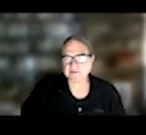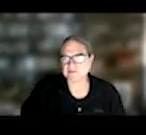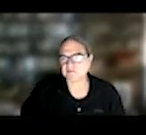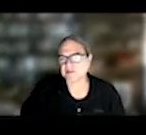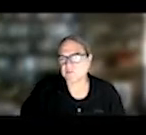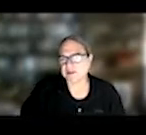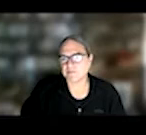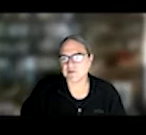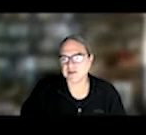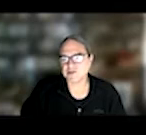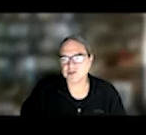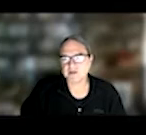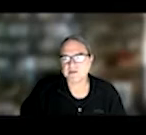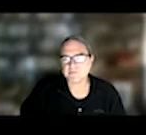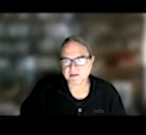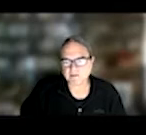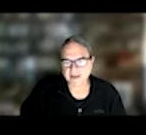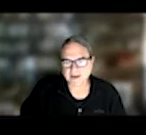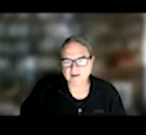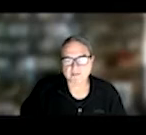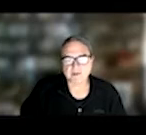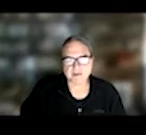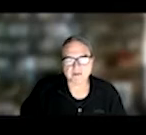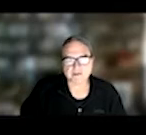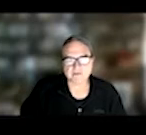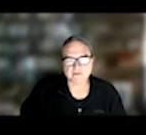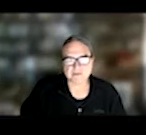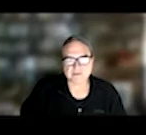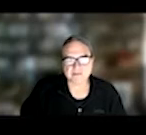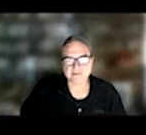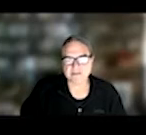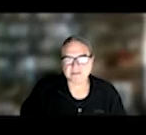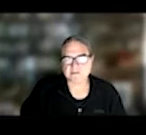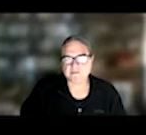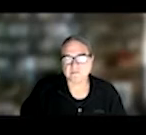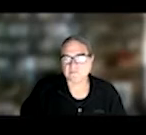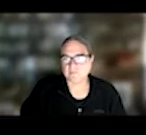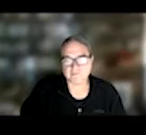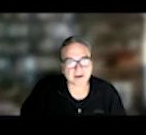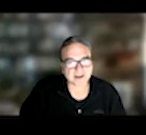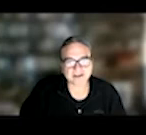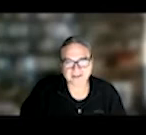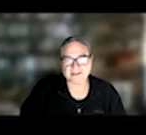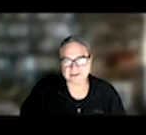services really as a way to bridge Medical Care and public health services and to very needed